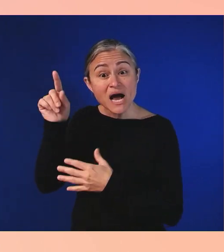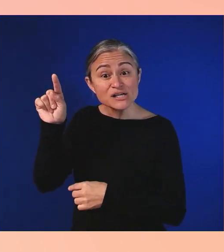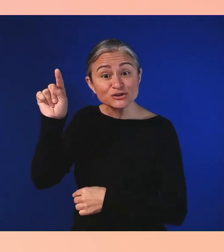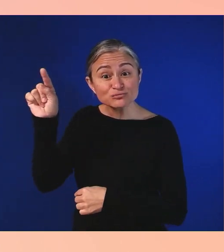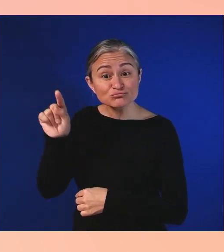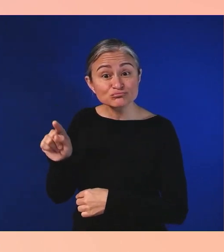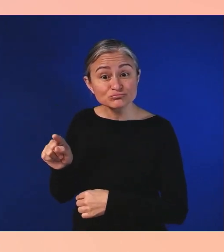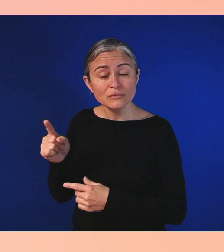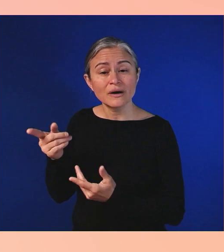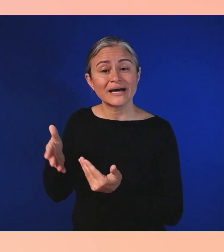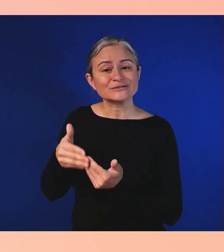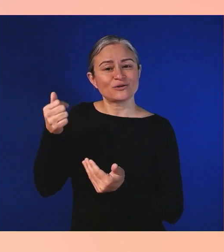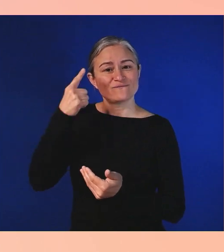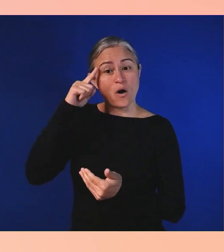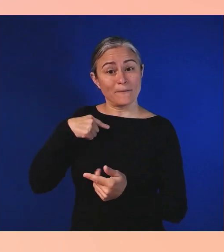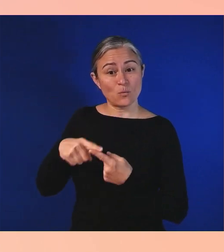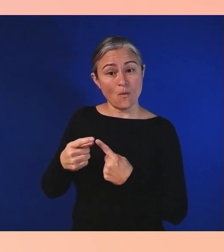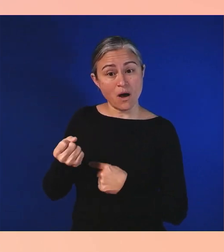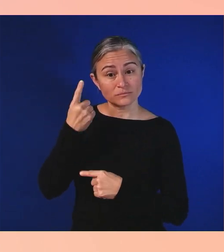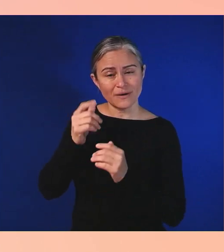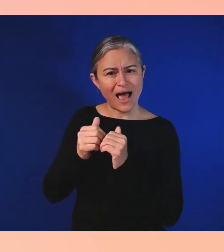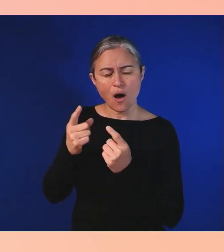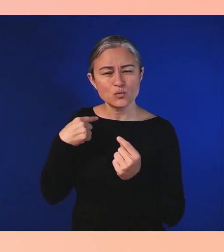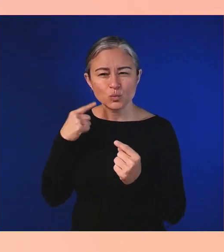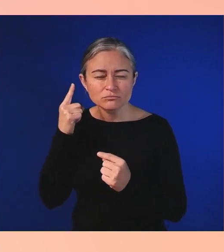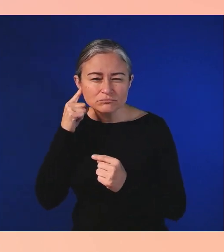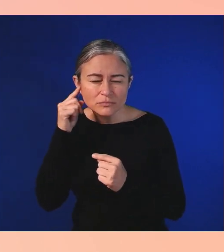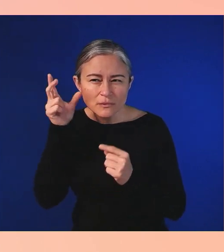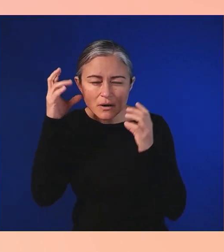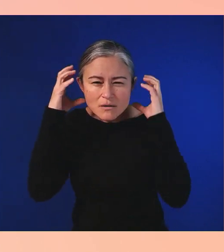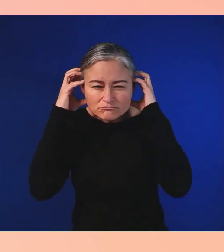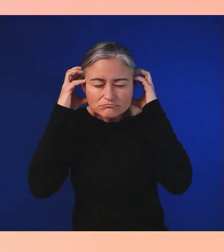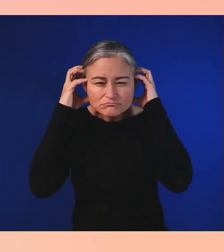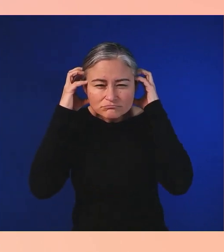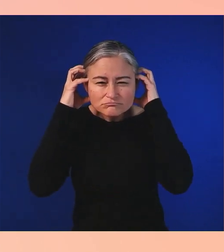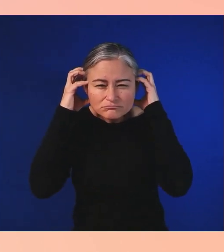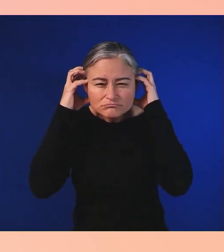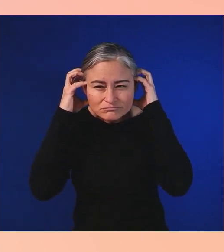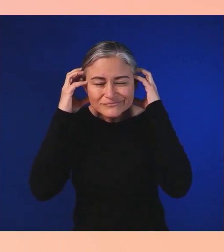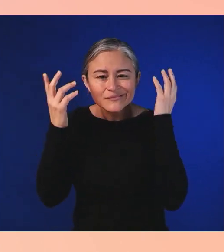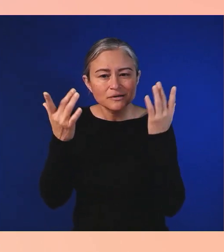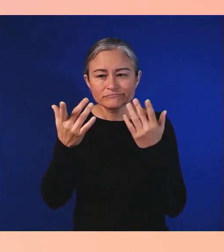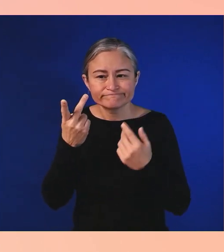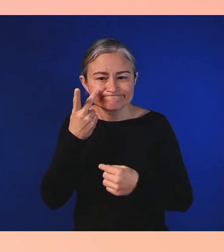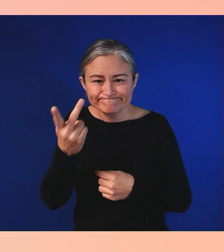while numbers, for example are easier to understand by reading.